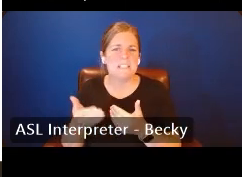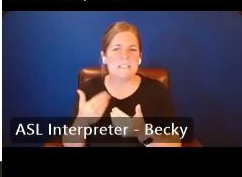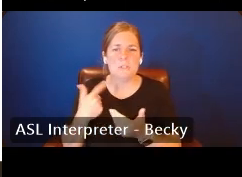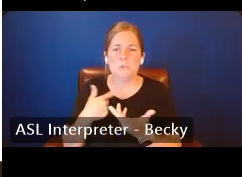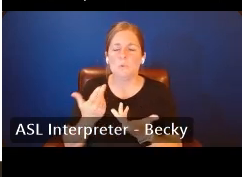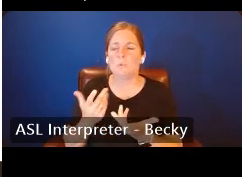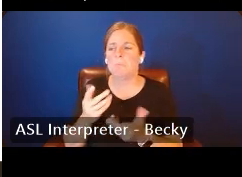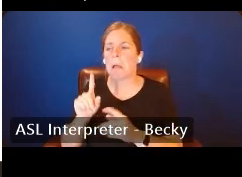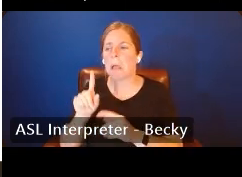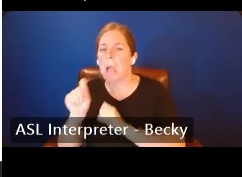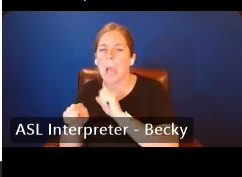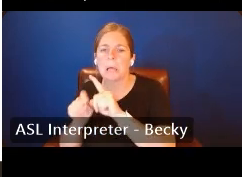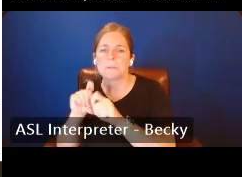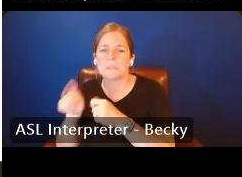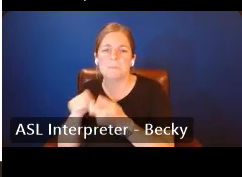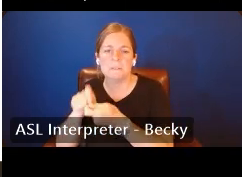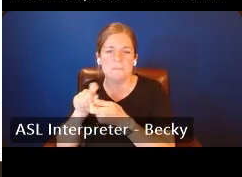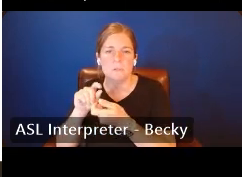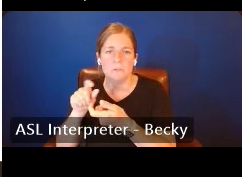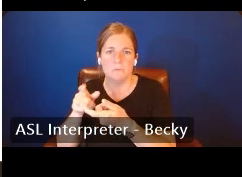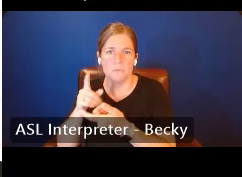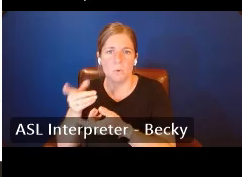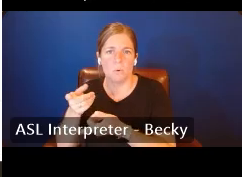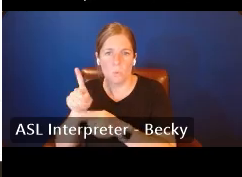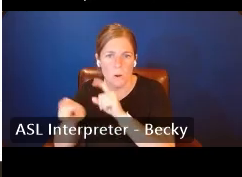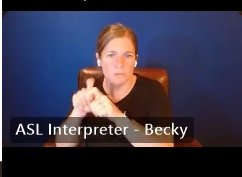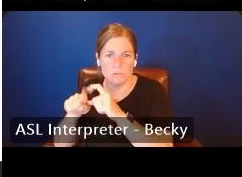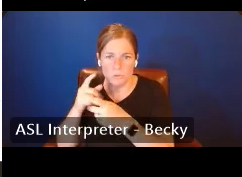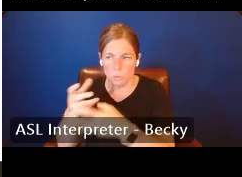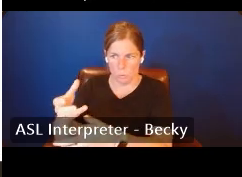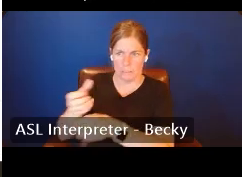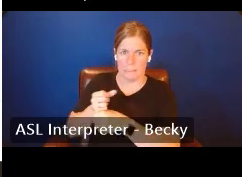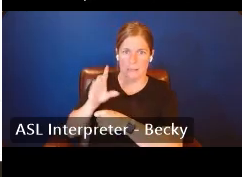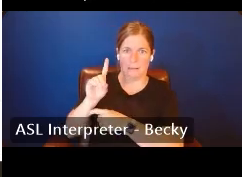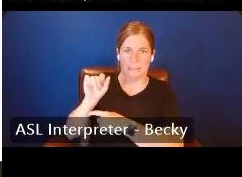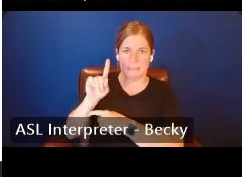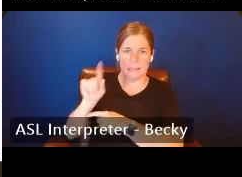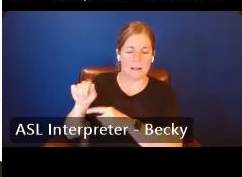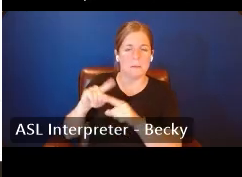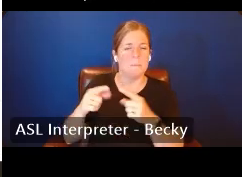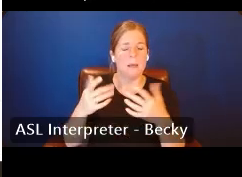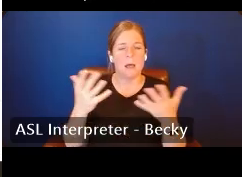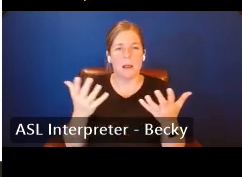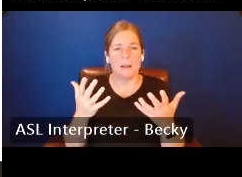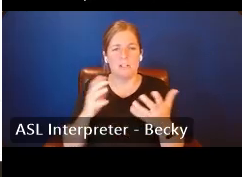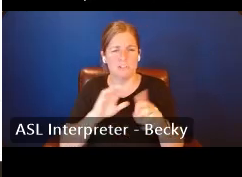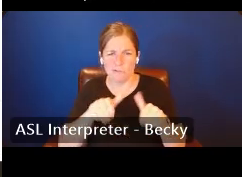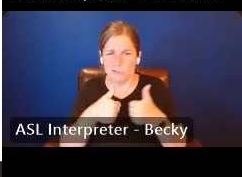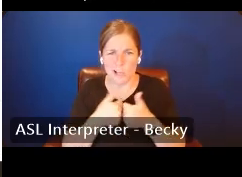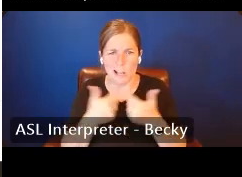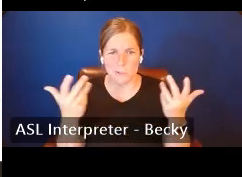Some of the challenges, I think are what do you write with that data?